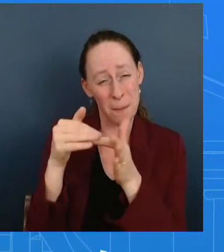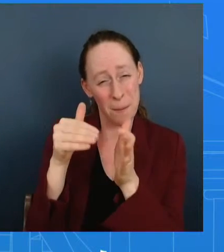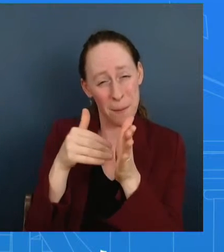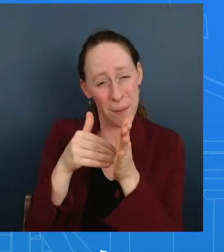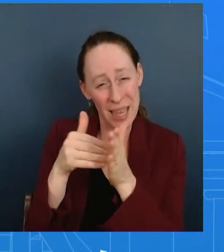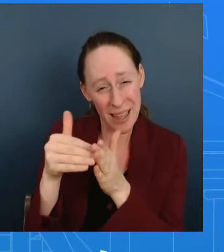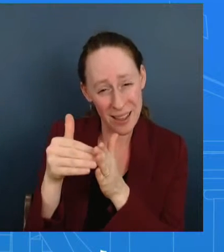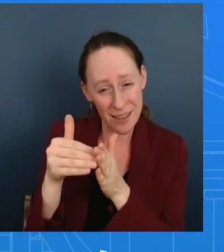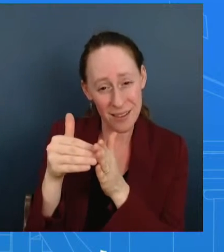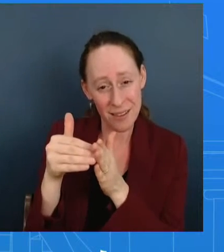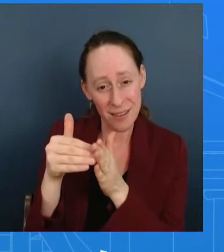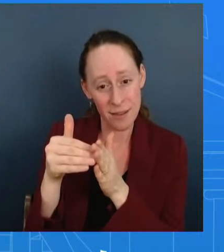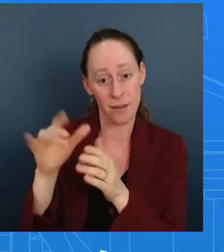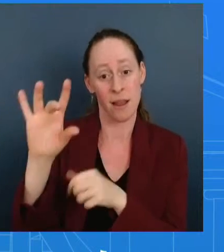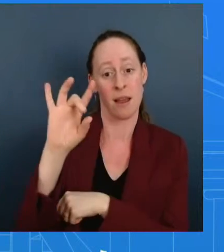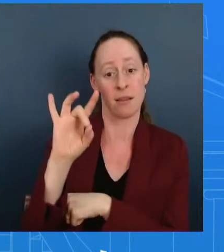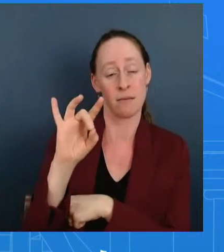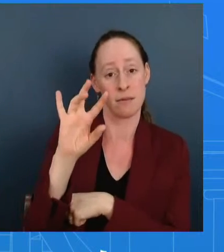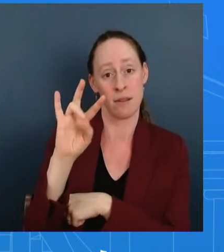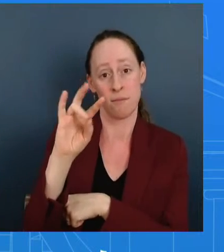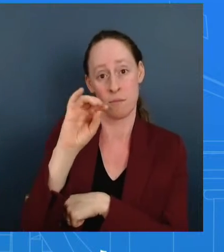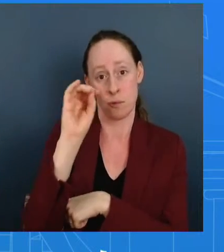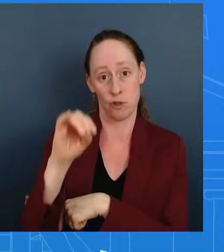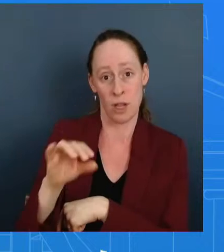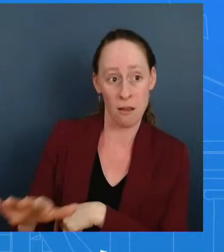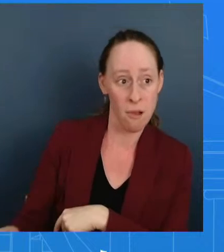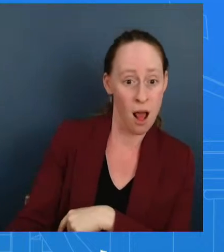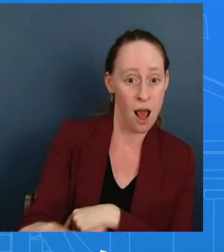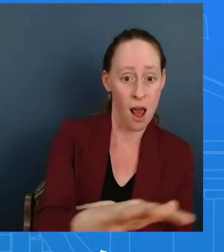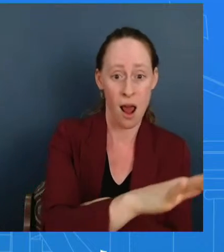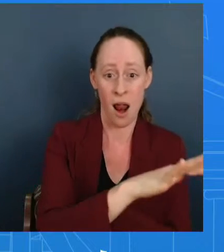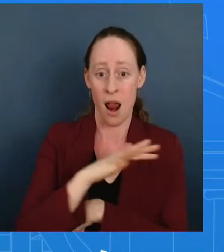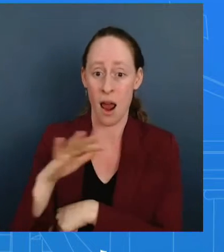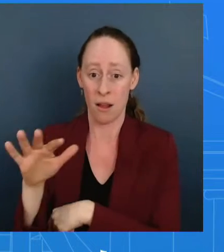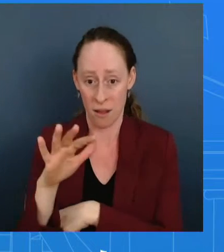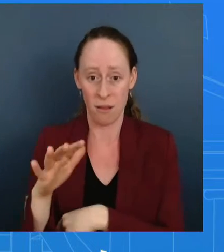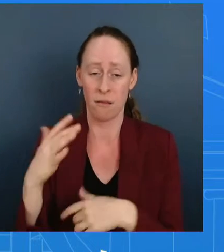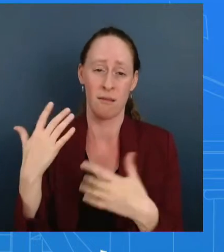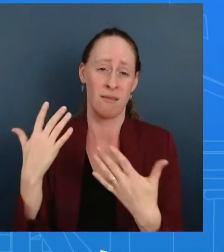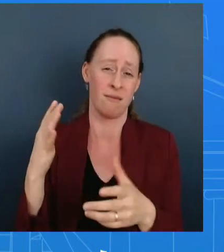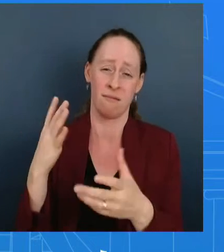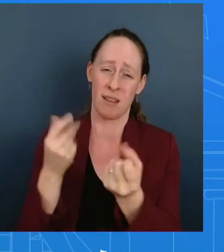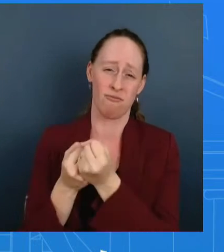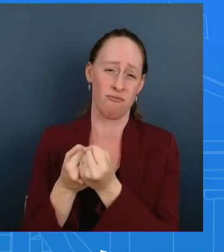you know, outside of that. But I will say that the president was in Pennsylvania. I just mentioned at the top, he got --